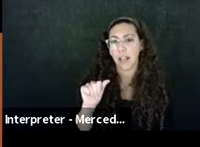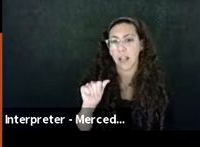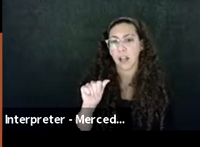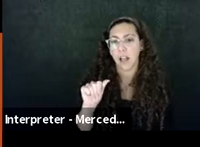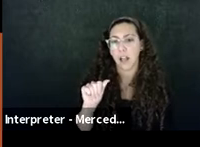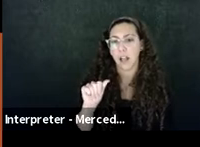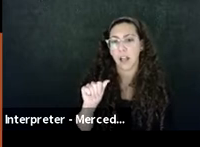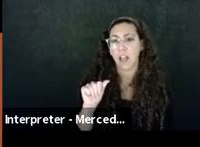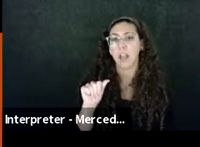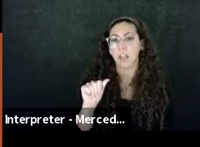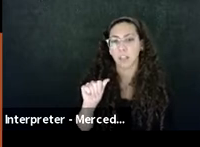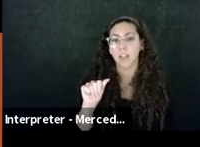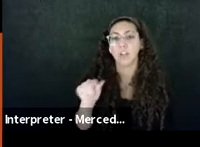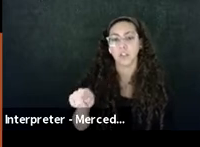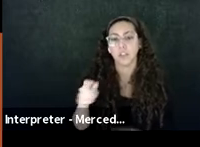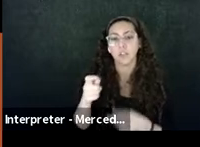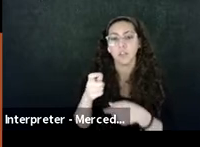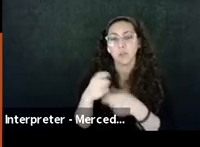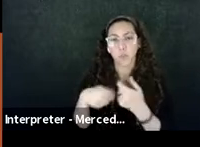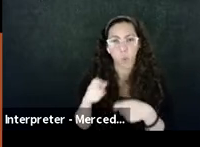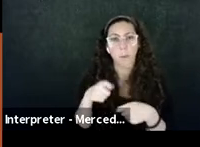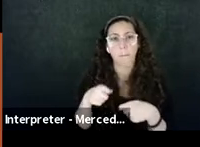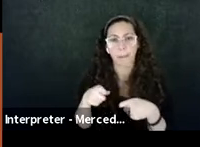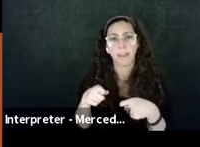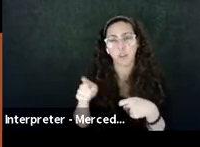Natalie Chavez: She's working with us to help. Well, we're just starting to actually do